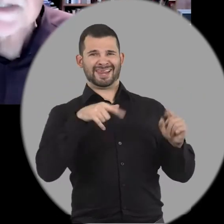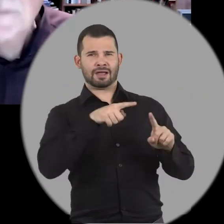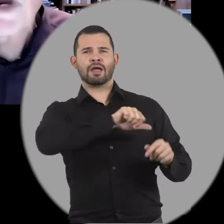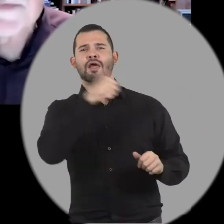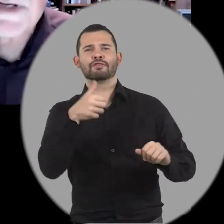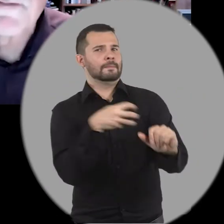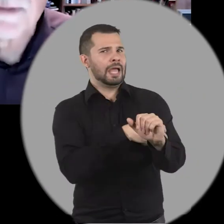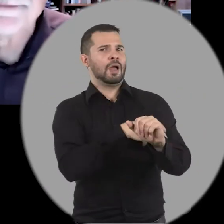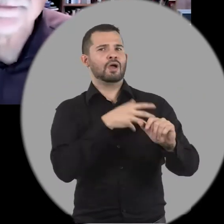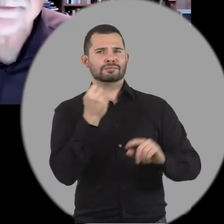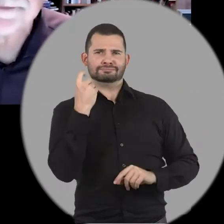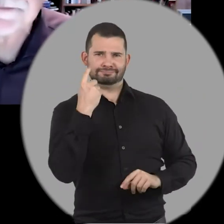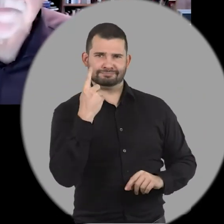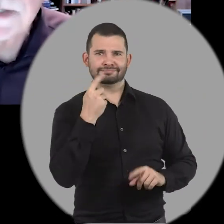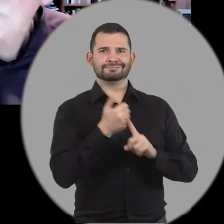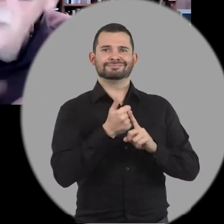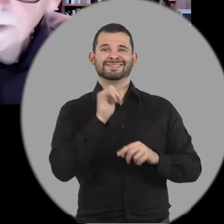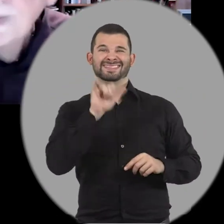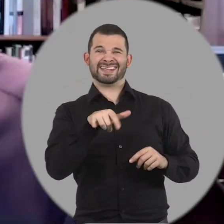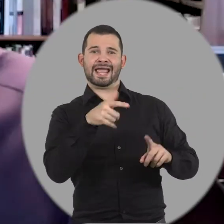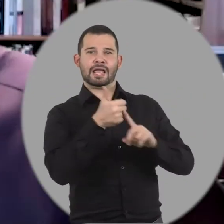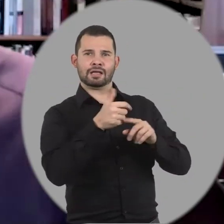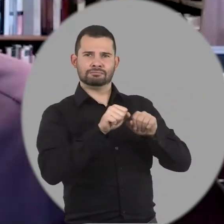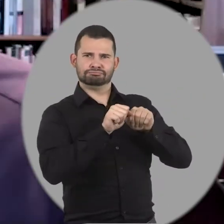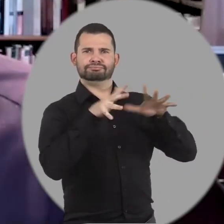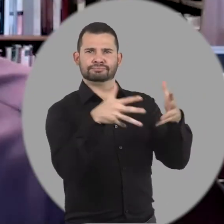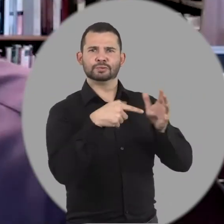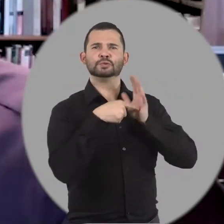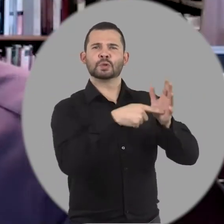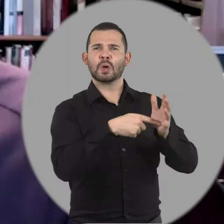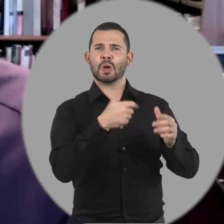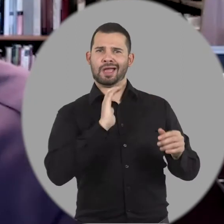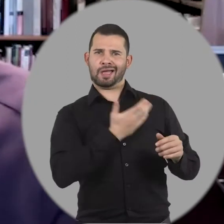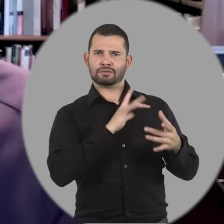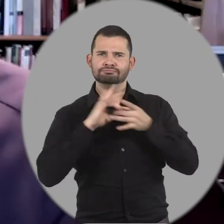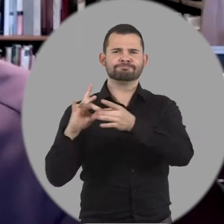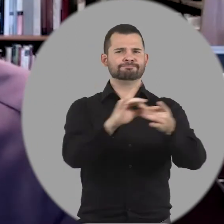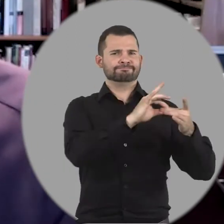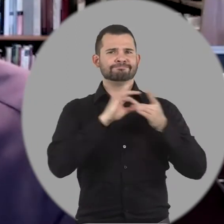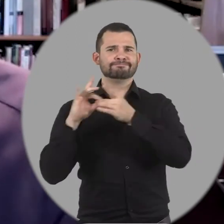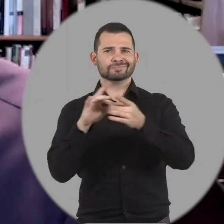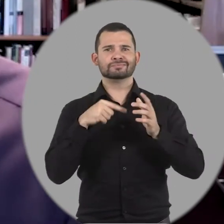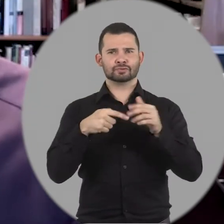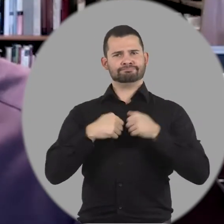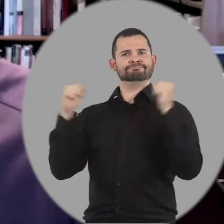to problem solve from. And the final power or force culturally, is the power to convene,